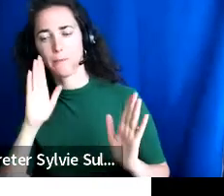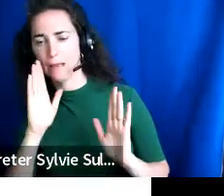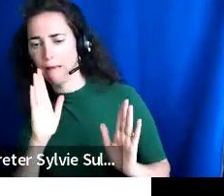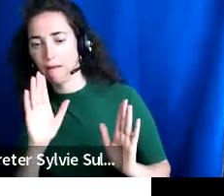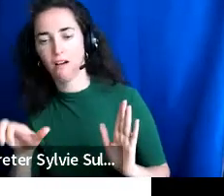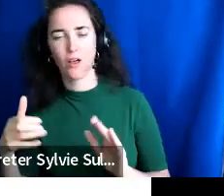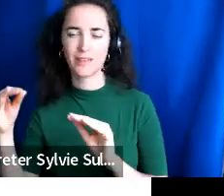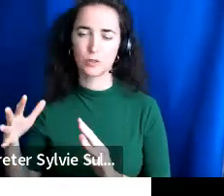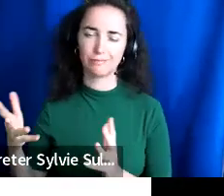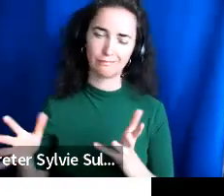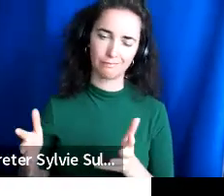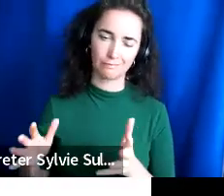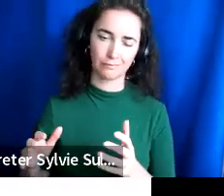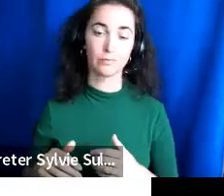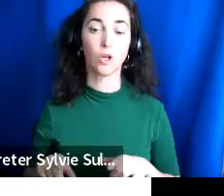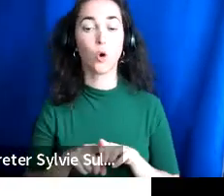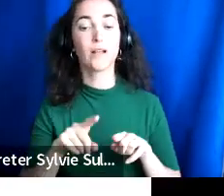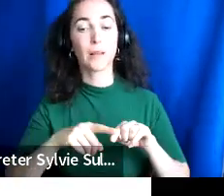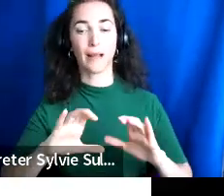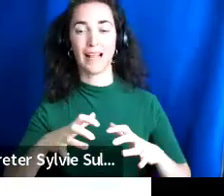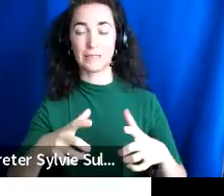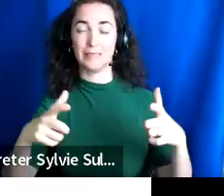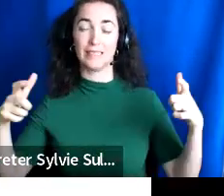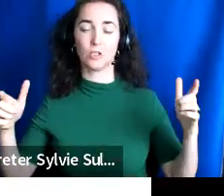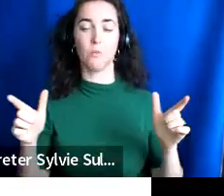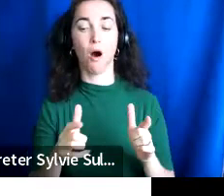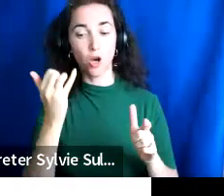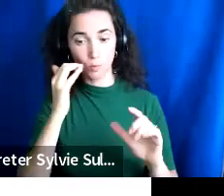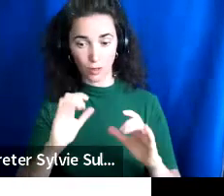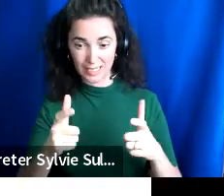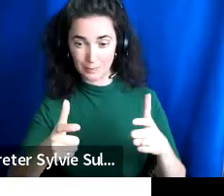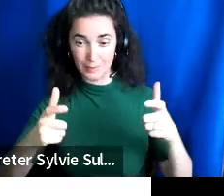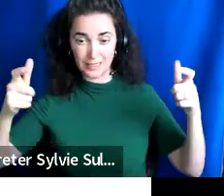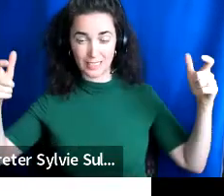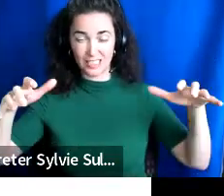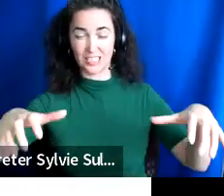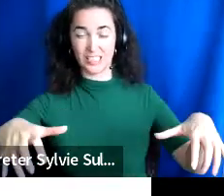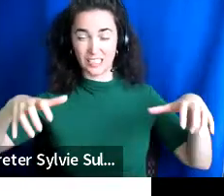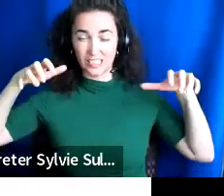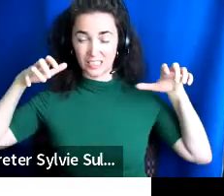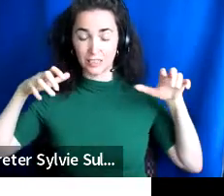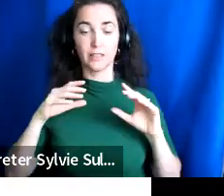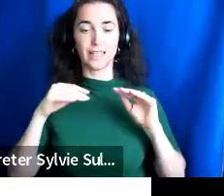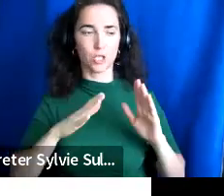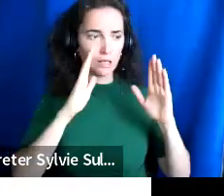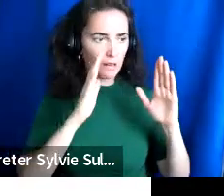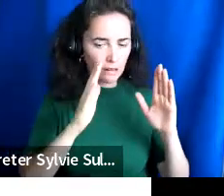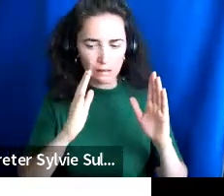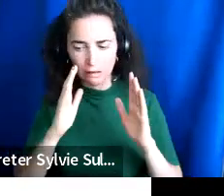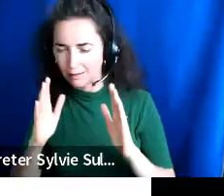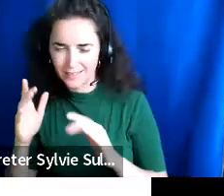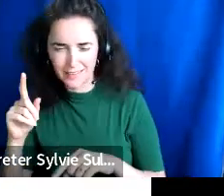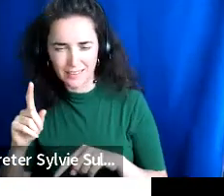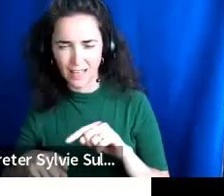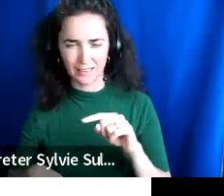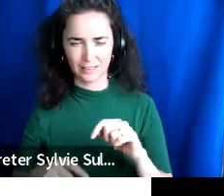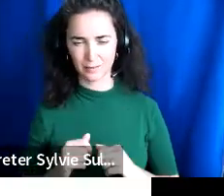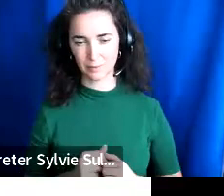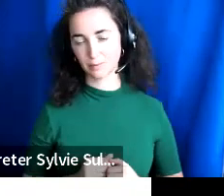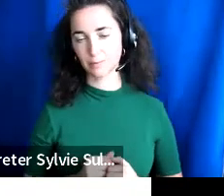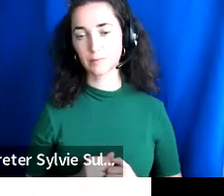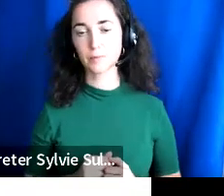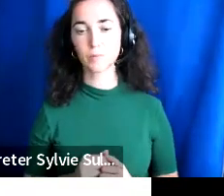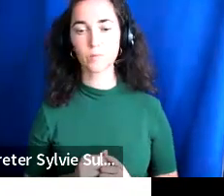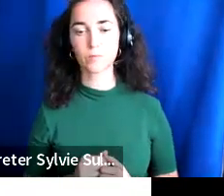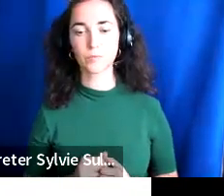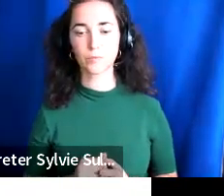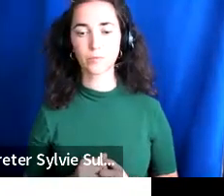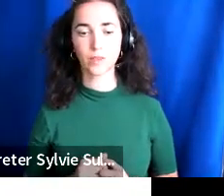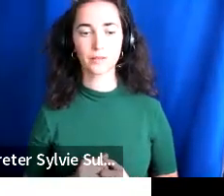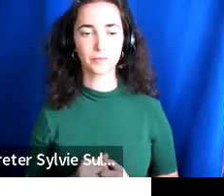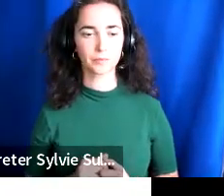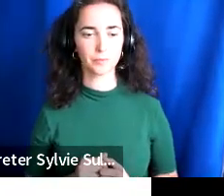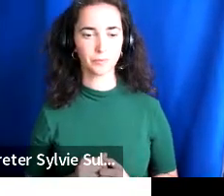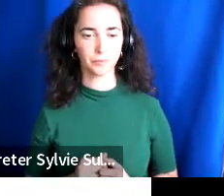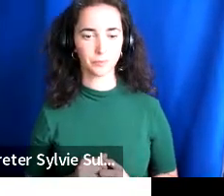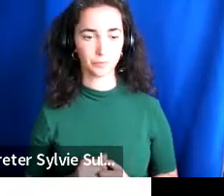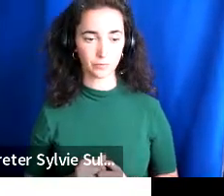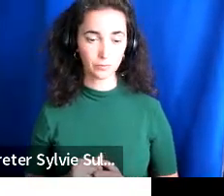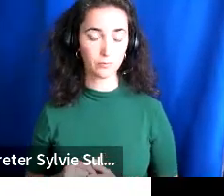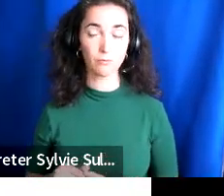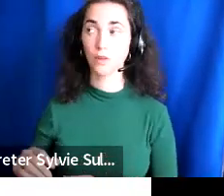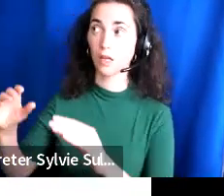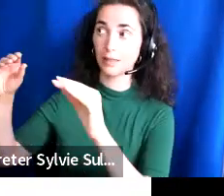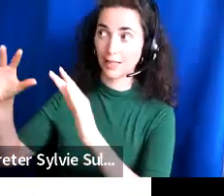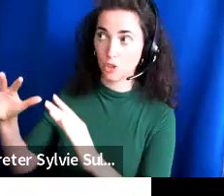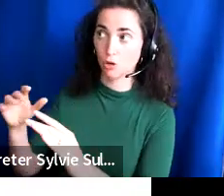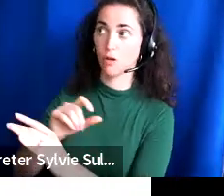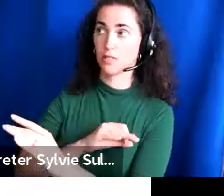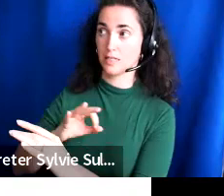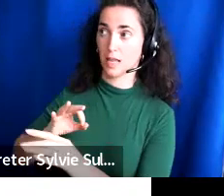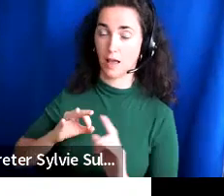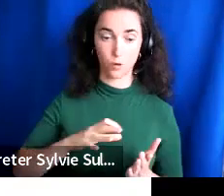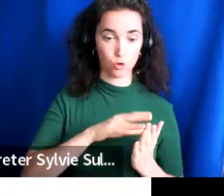Also it depends on the class size. The bigger the class, the less attention an individual student medicine may receive branding structural staff that they have a disability.